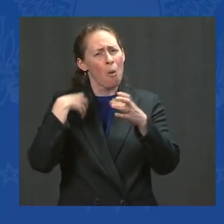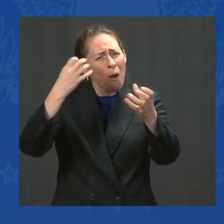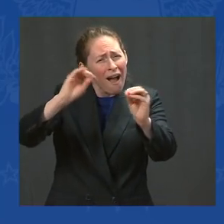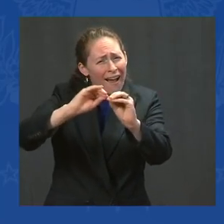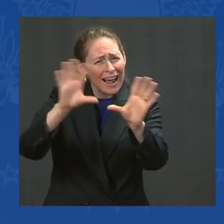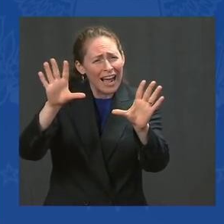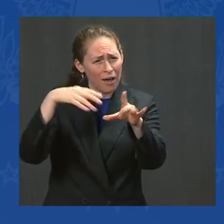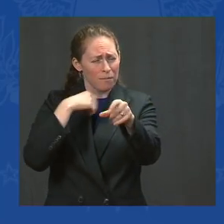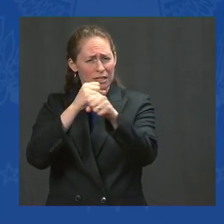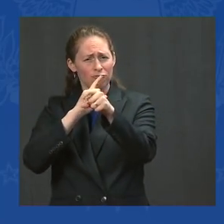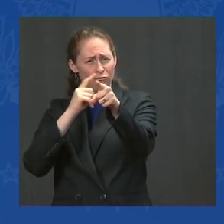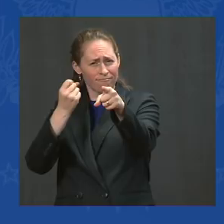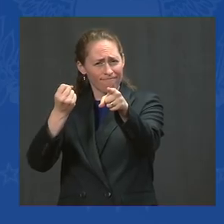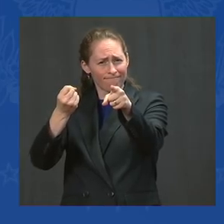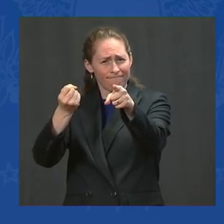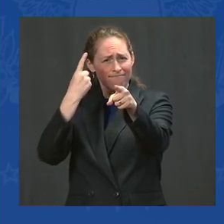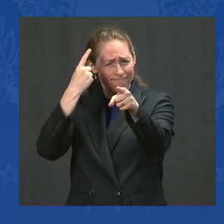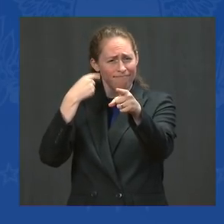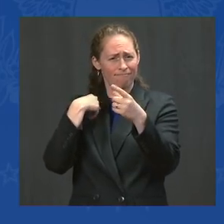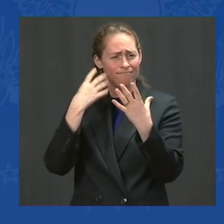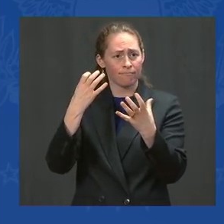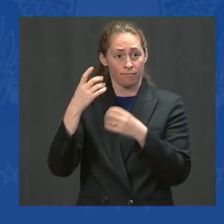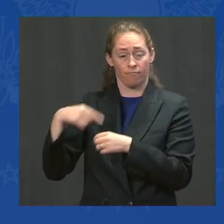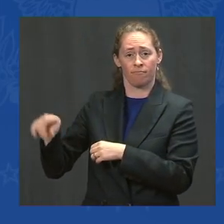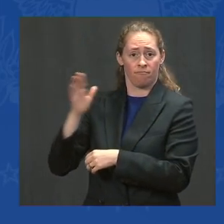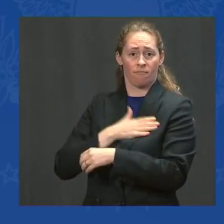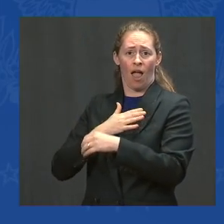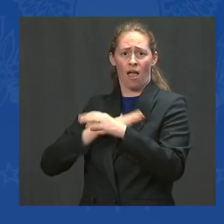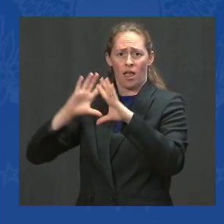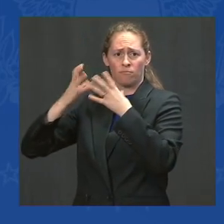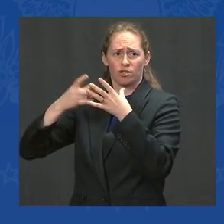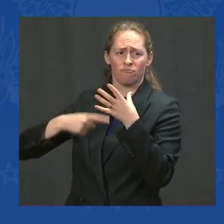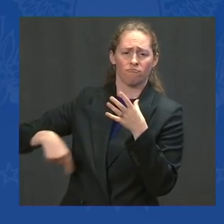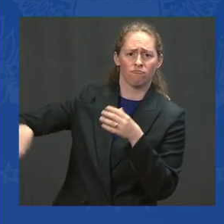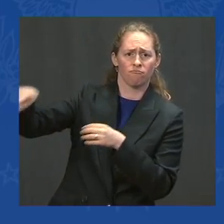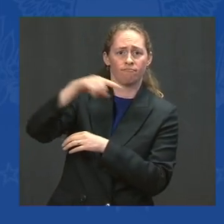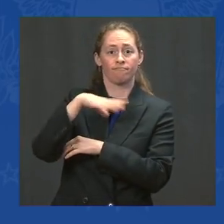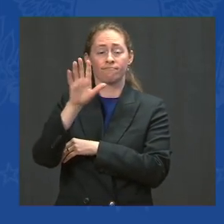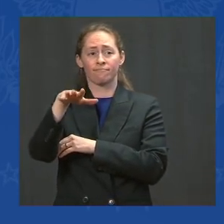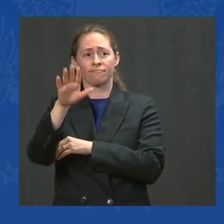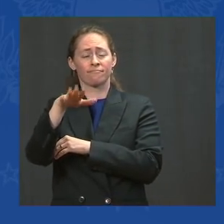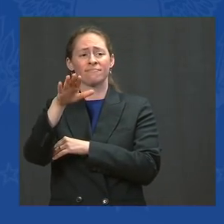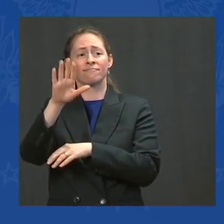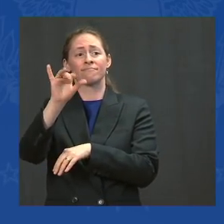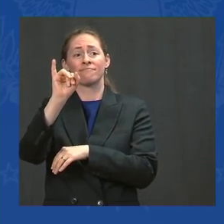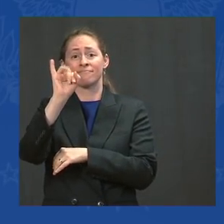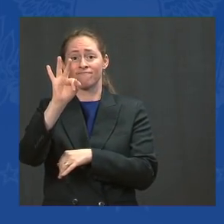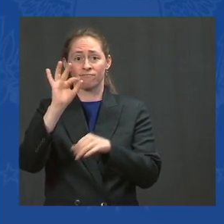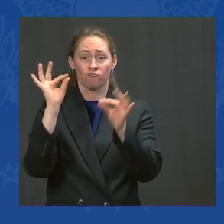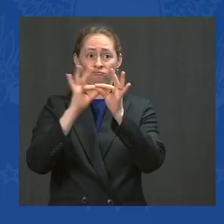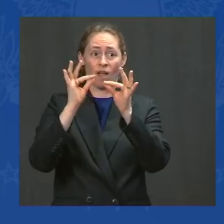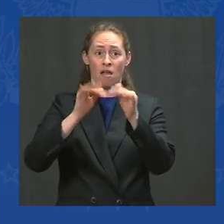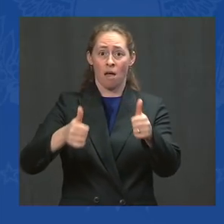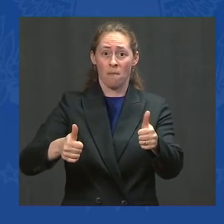Now, I want to be clear: My administration understands that if we were to ever experience unchecked inflation over the long term that would pose real challenges